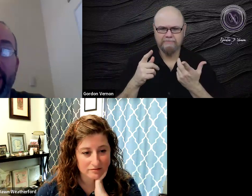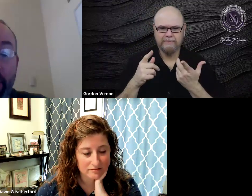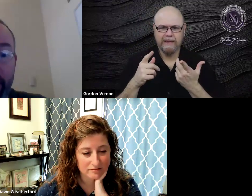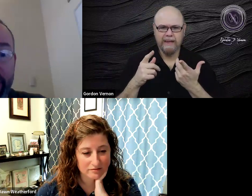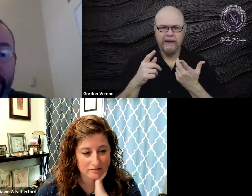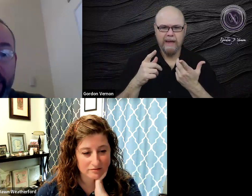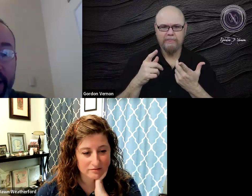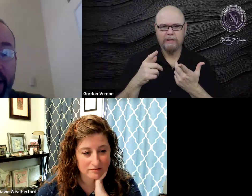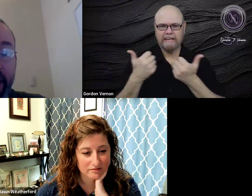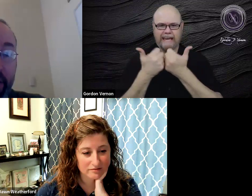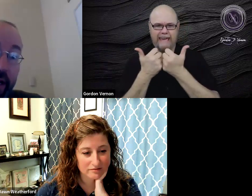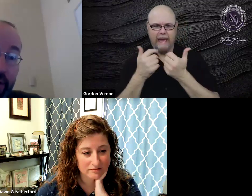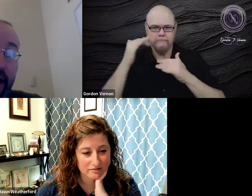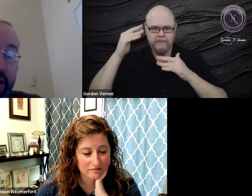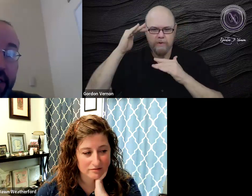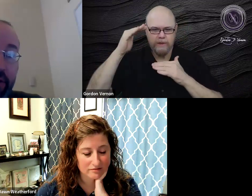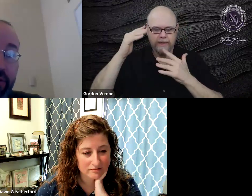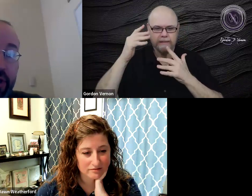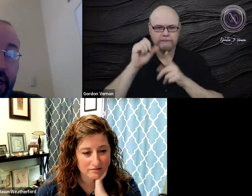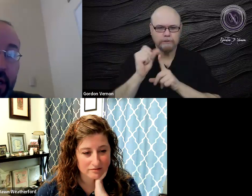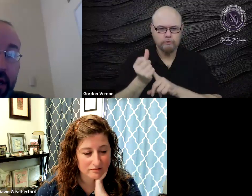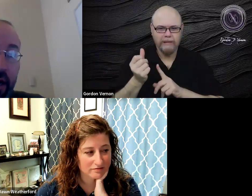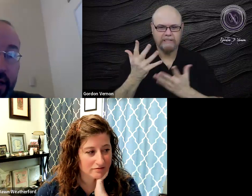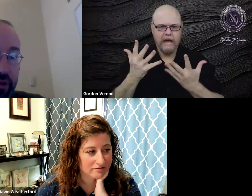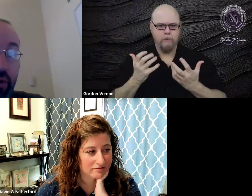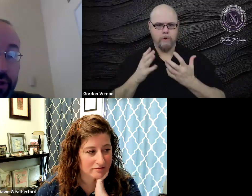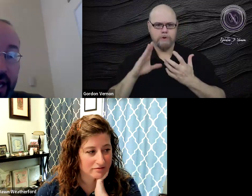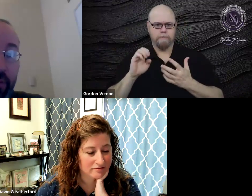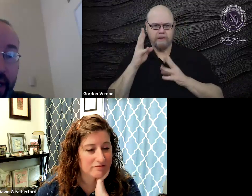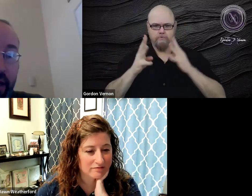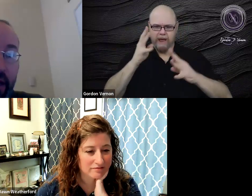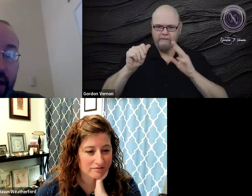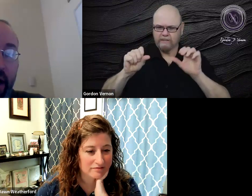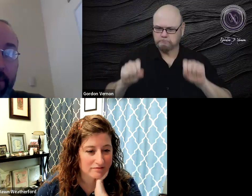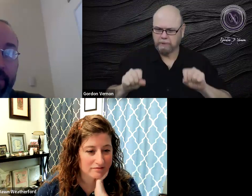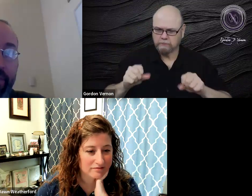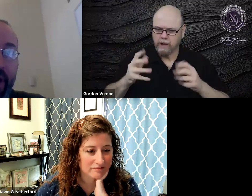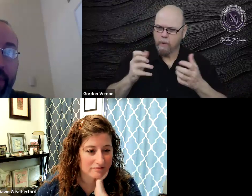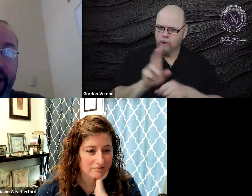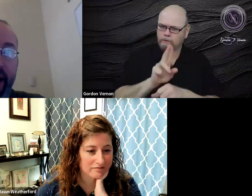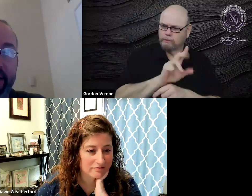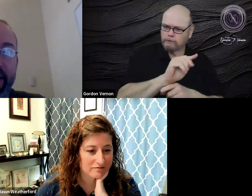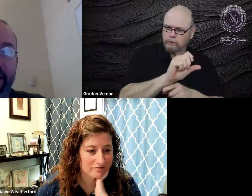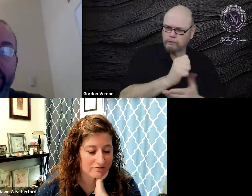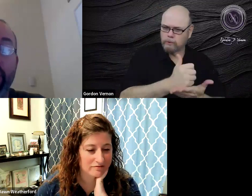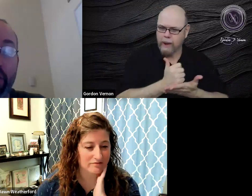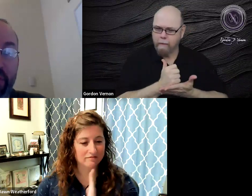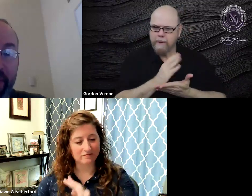and contrast their subjective and objective hearing and noise abilities, we can simply do that because we now